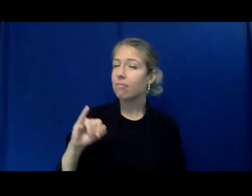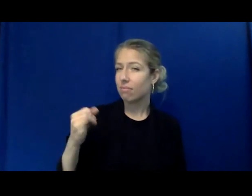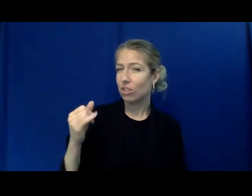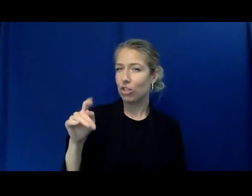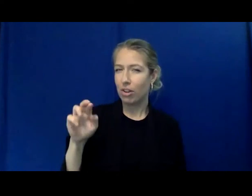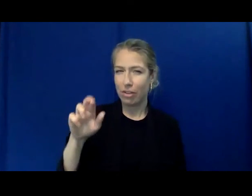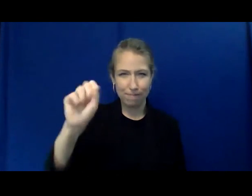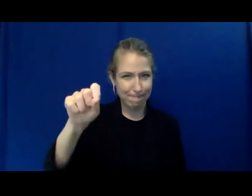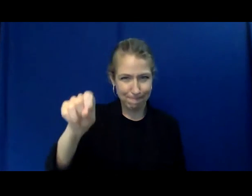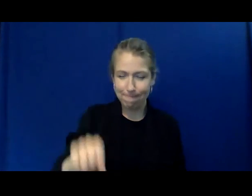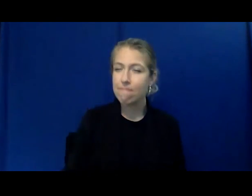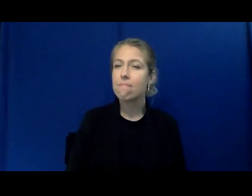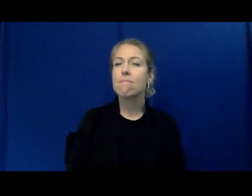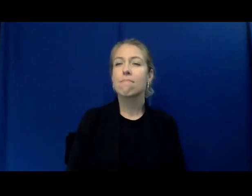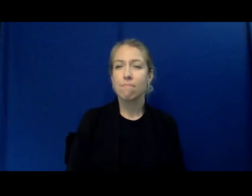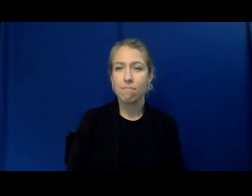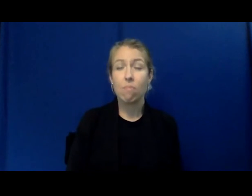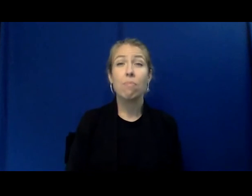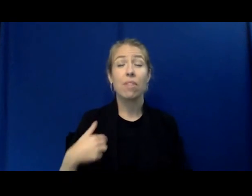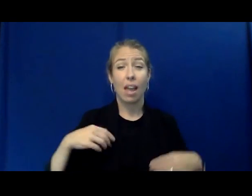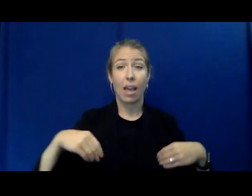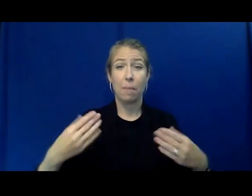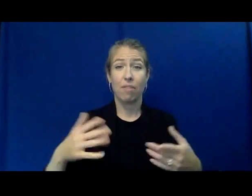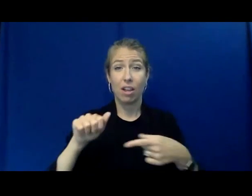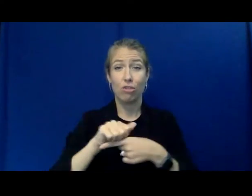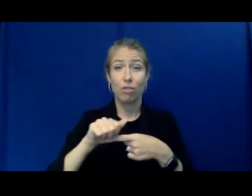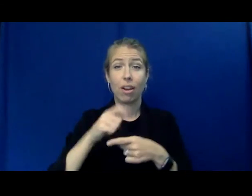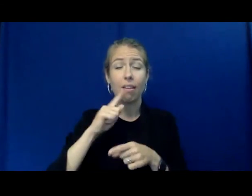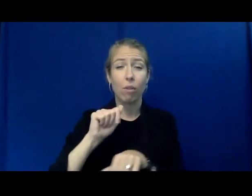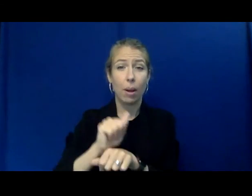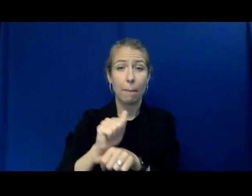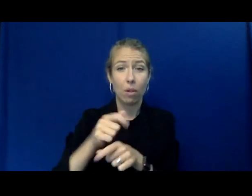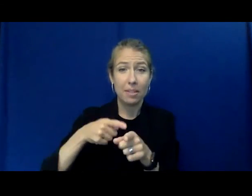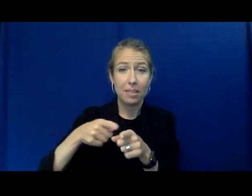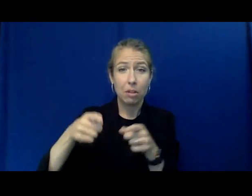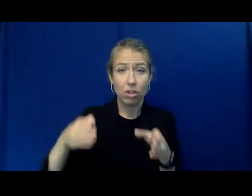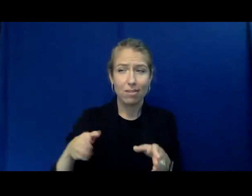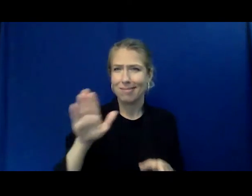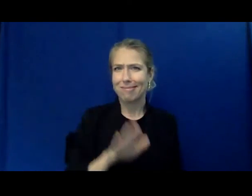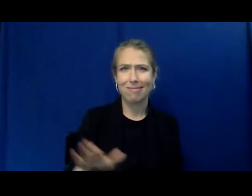Actually, I do training for employment specialists around the country, and one of the activities